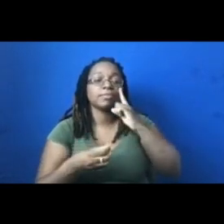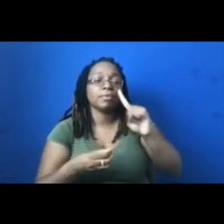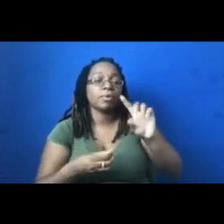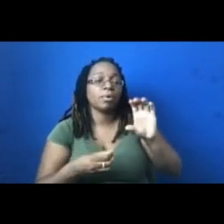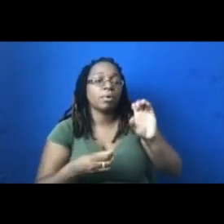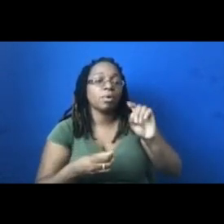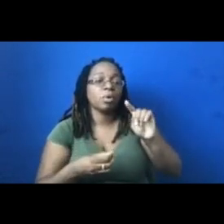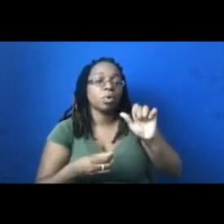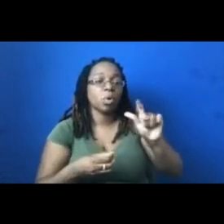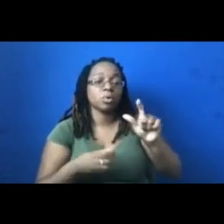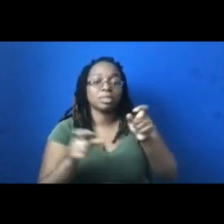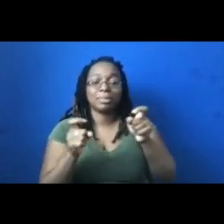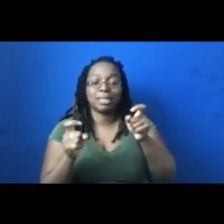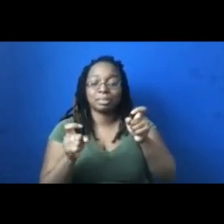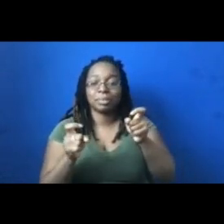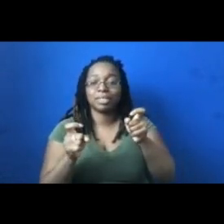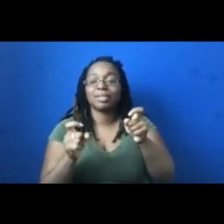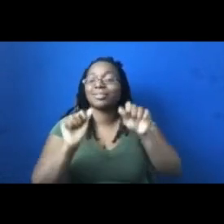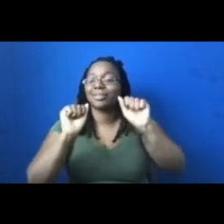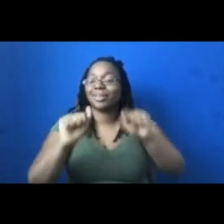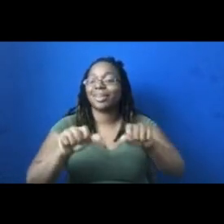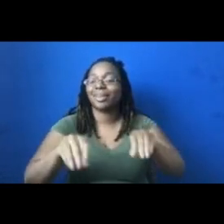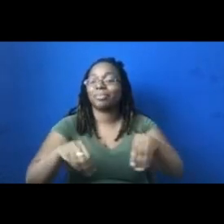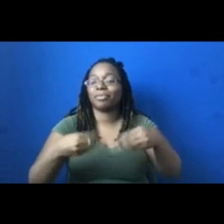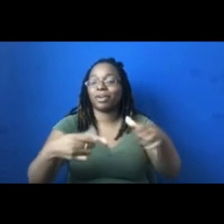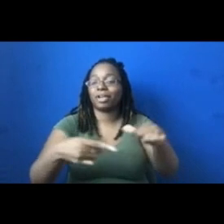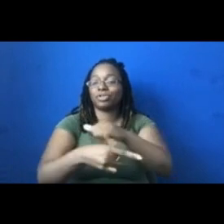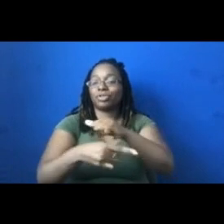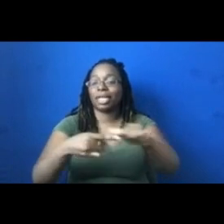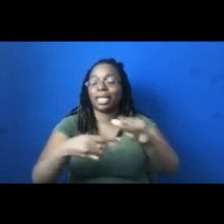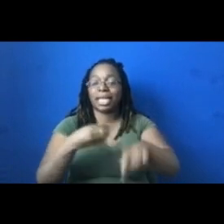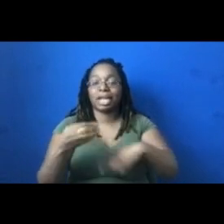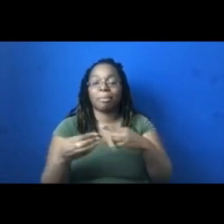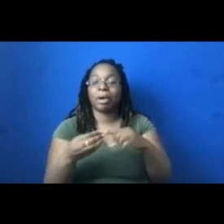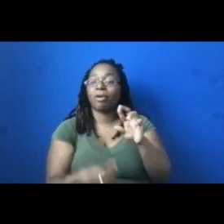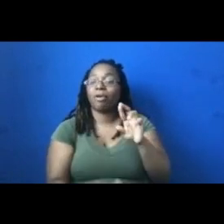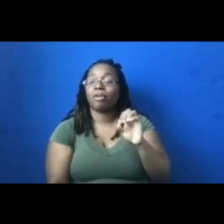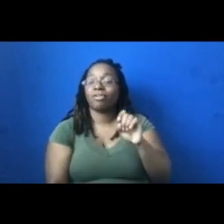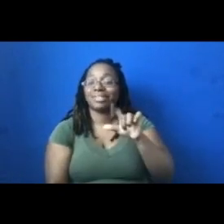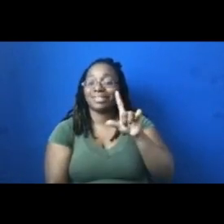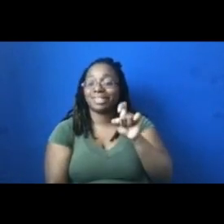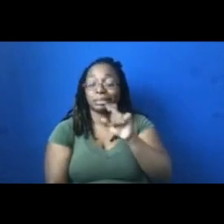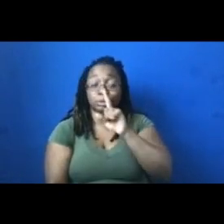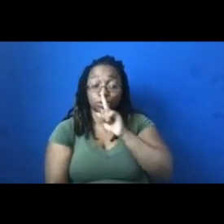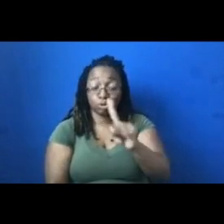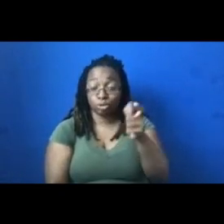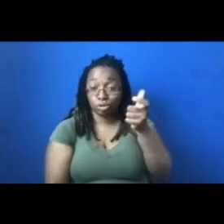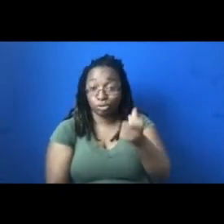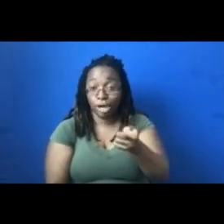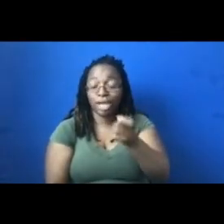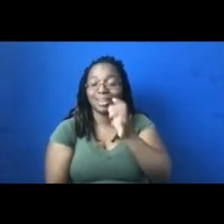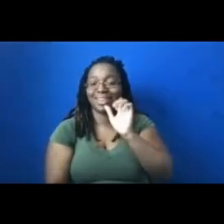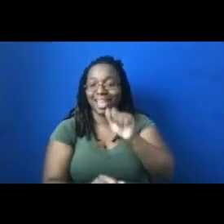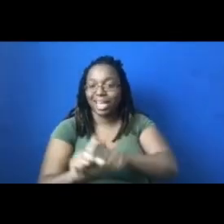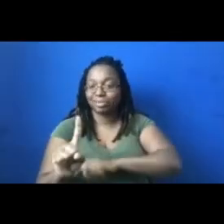about climate resilience throughout the period of performance of this grant. So this is a program that spans